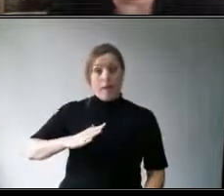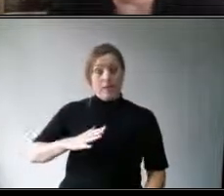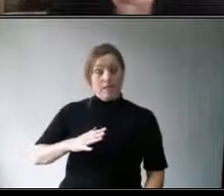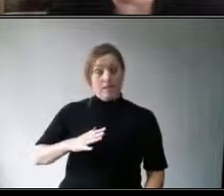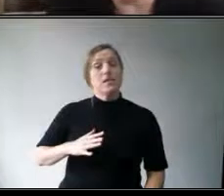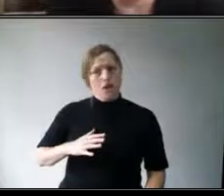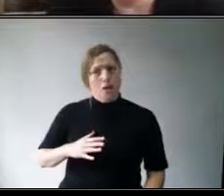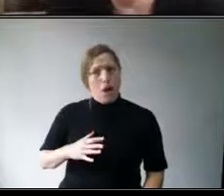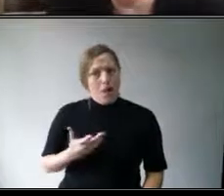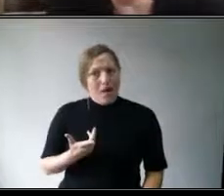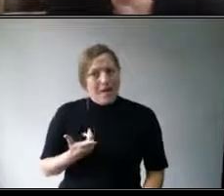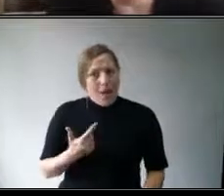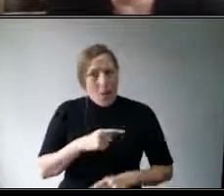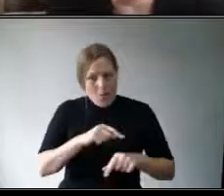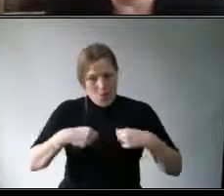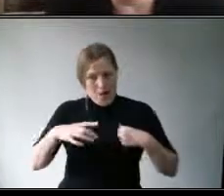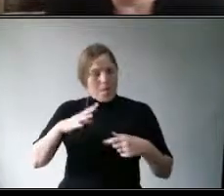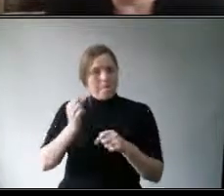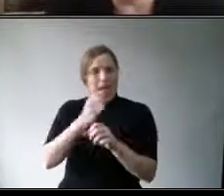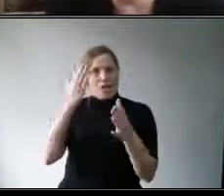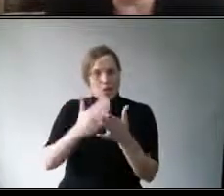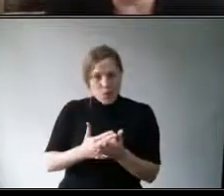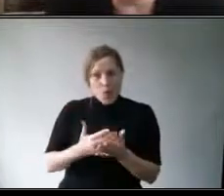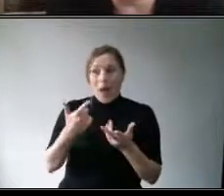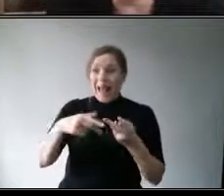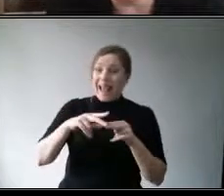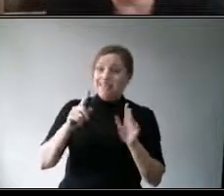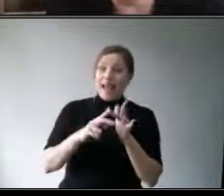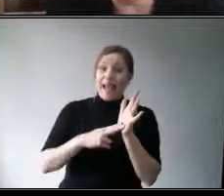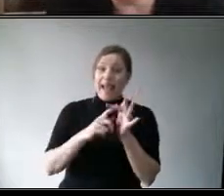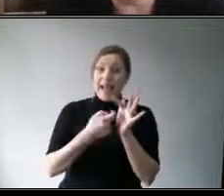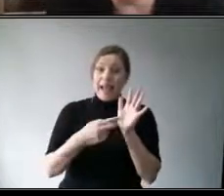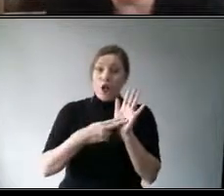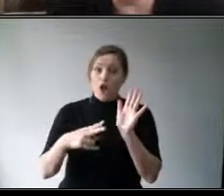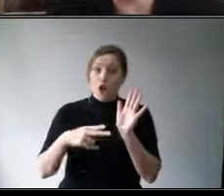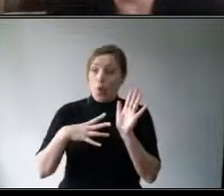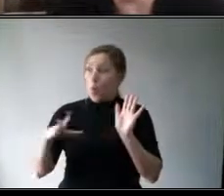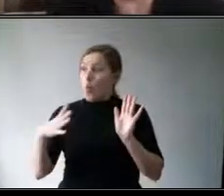we really want to do our absolute best to be able to support those and make sure that you know we